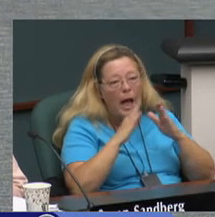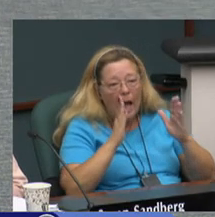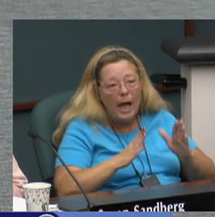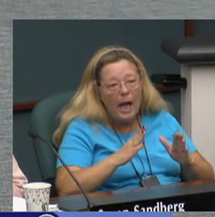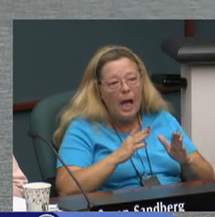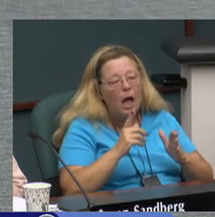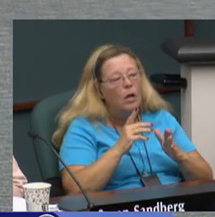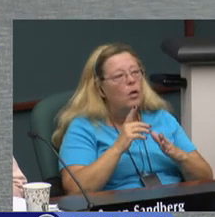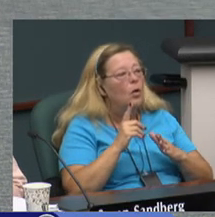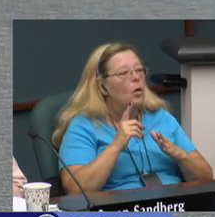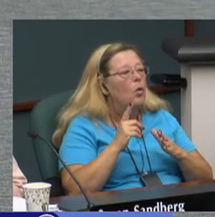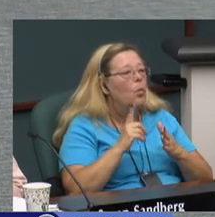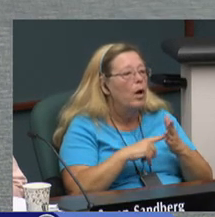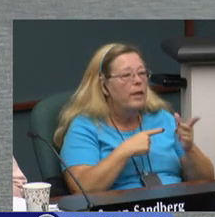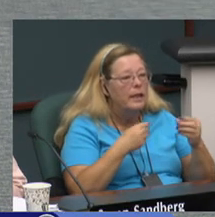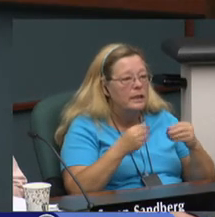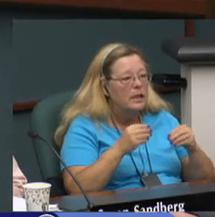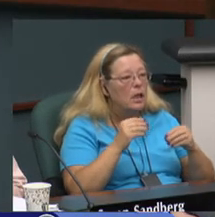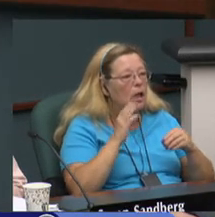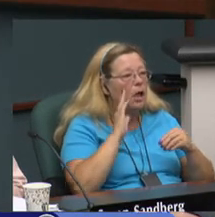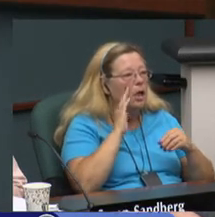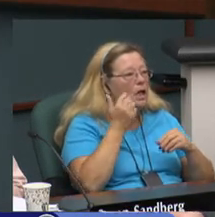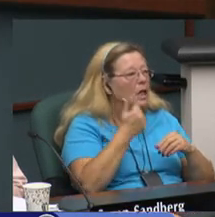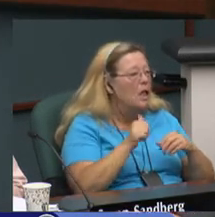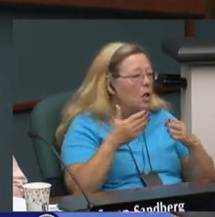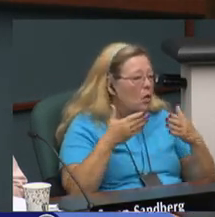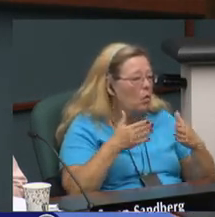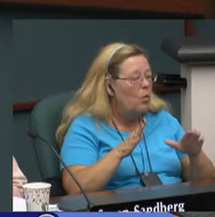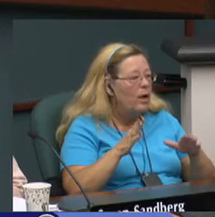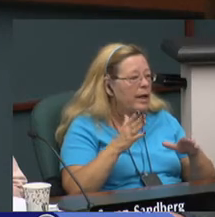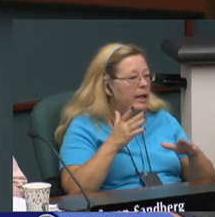they sell will there be any way that we could like at least let them know that